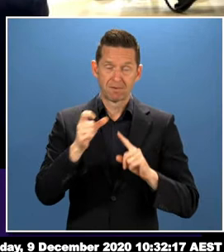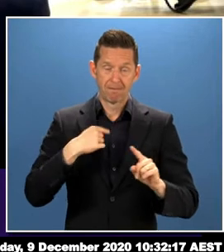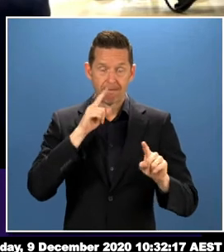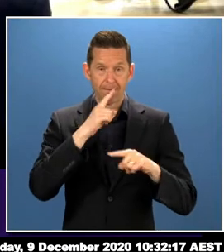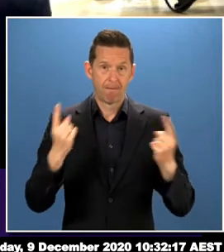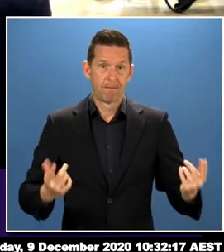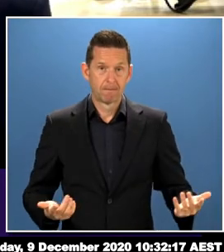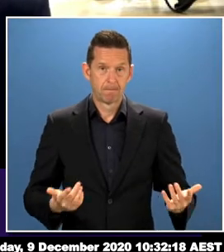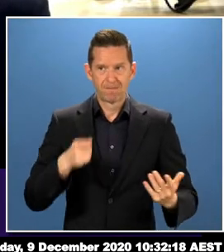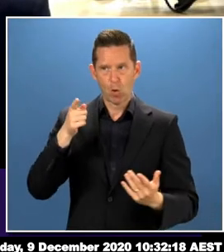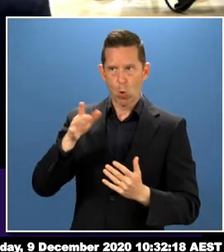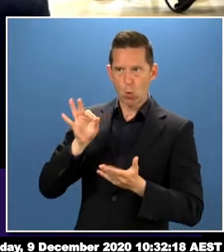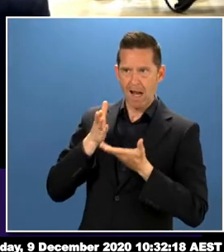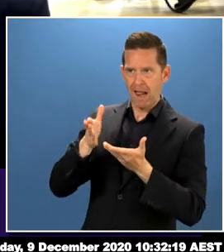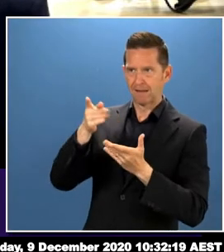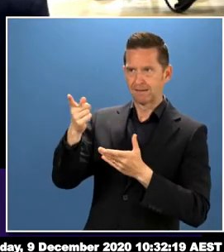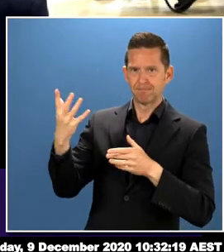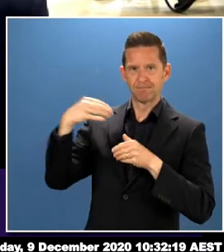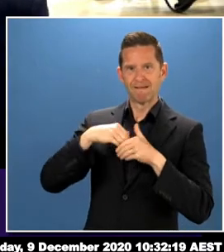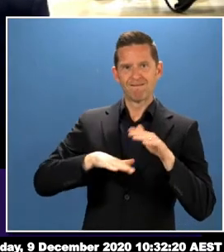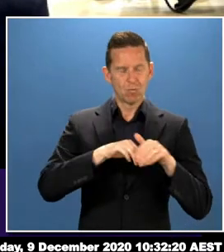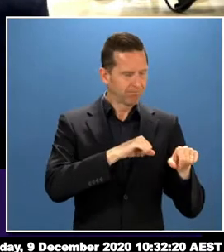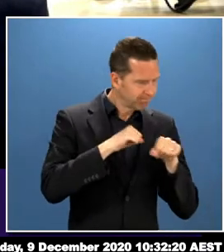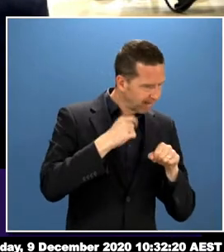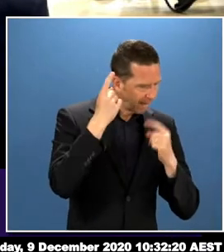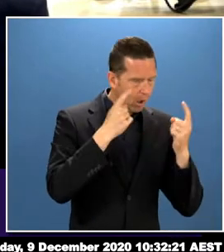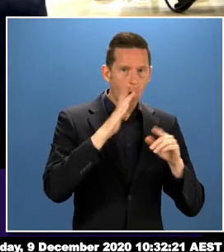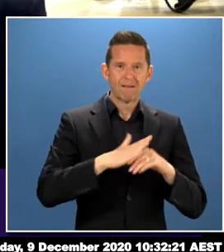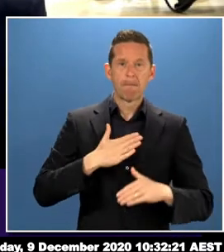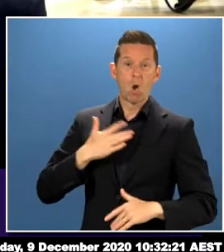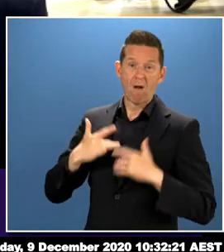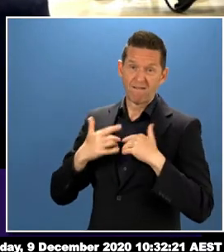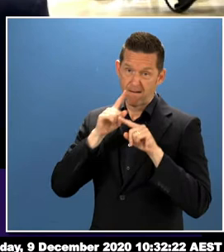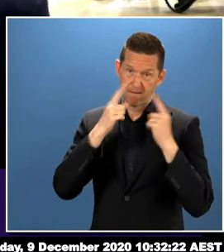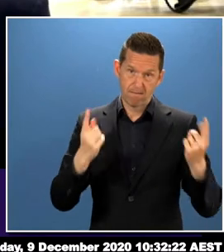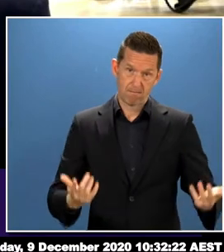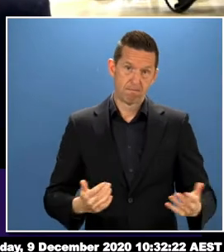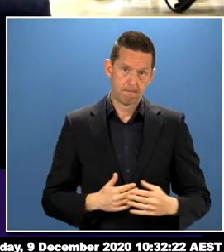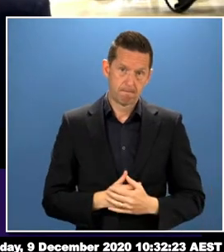Or you are not letting them 100 per cent in. So what I'm hearing is that there's the physical aspects of